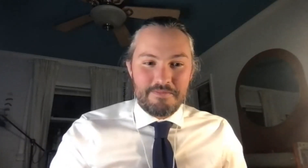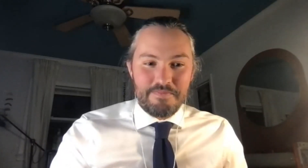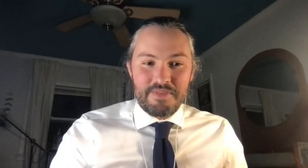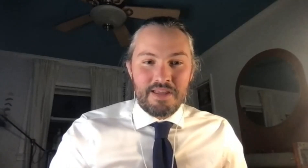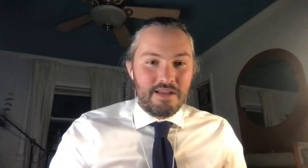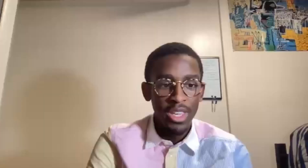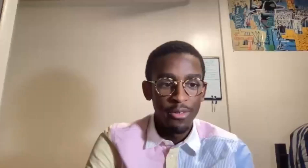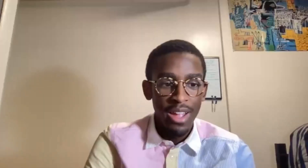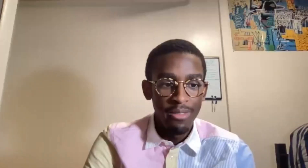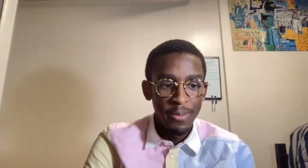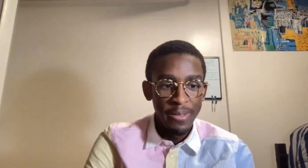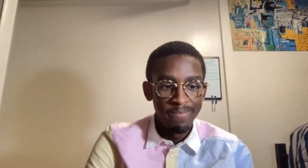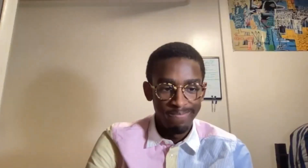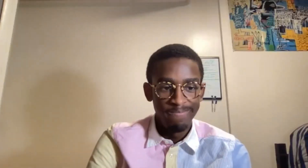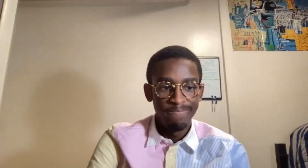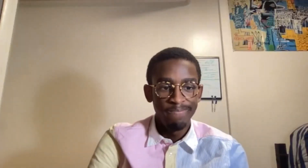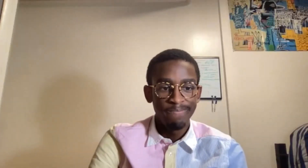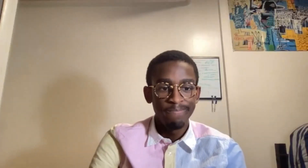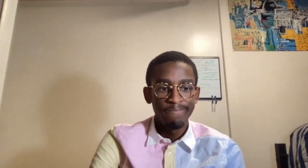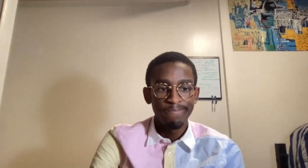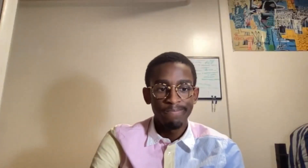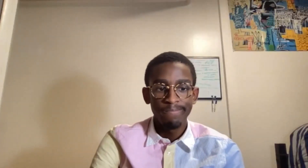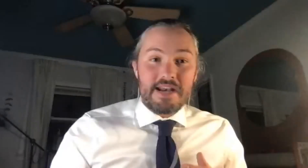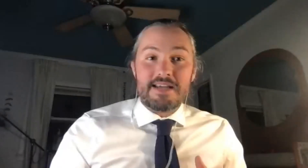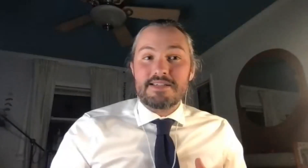Yes, thank you again for having me.